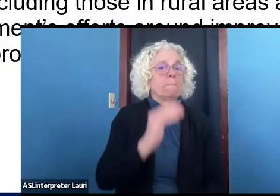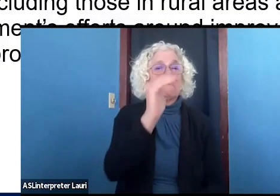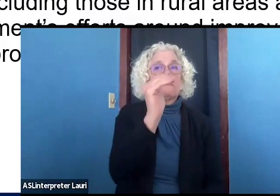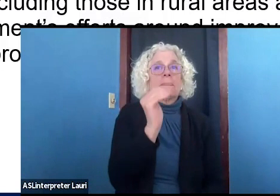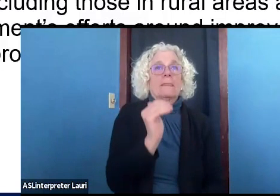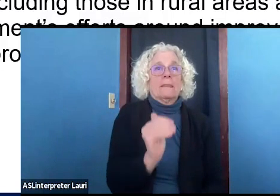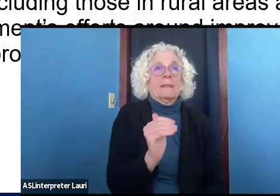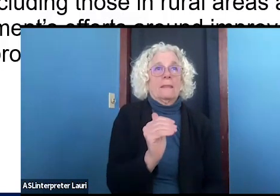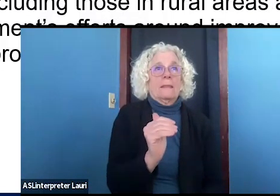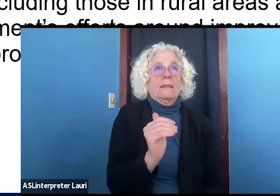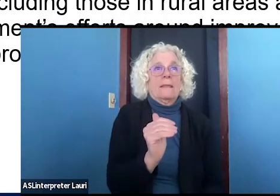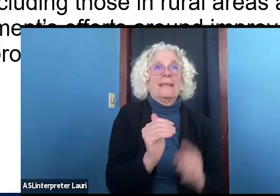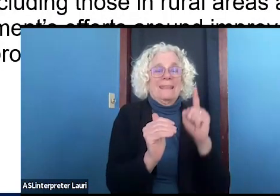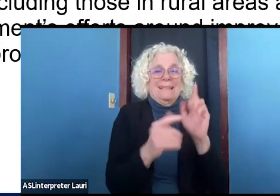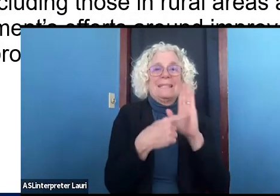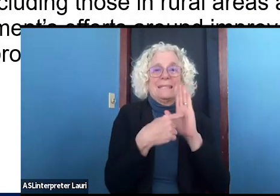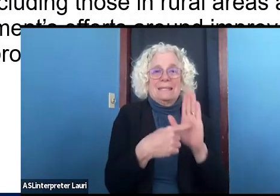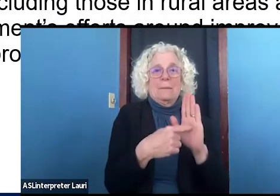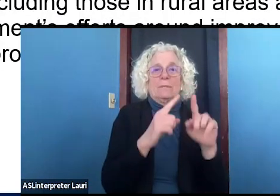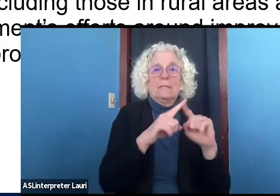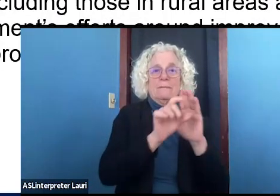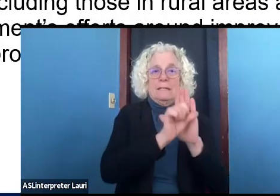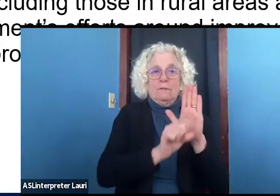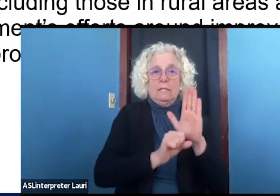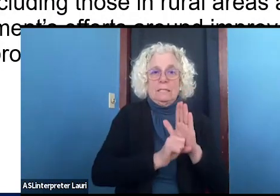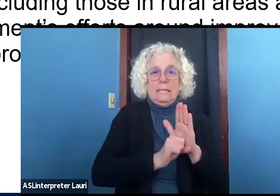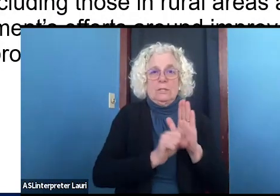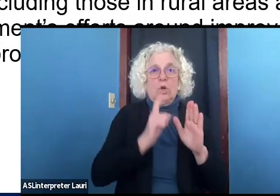examples states that have engaged the voice of lived experience.